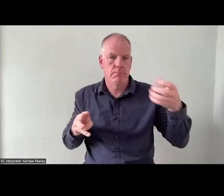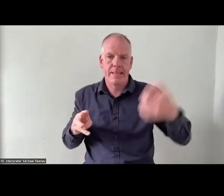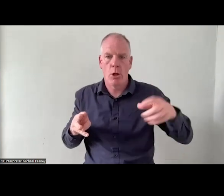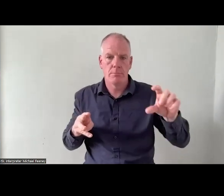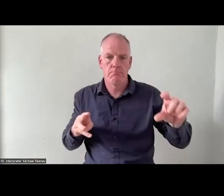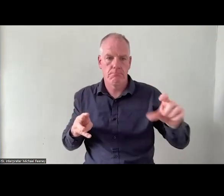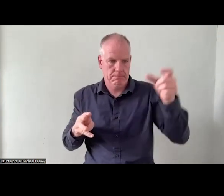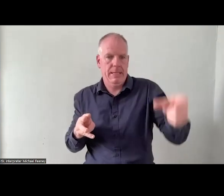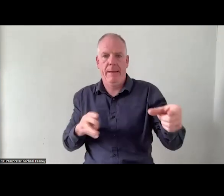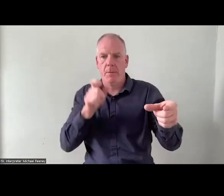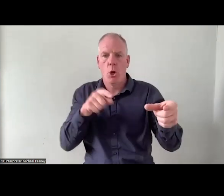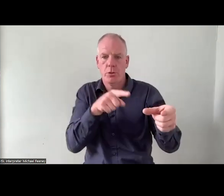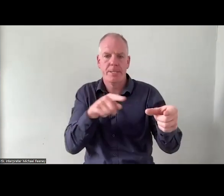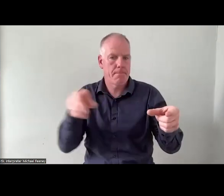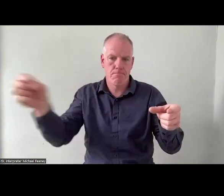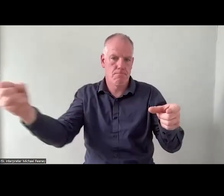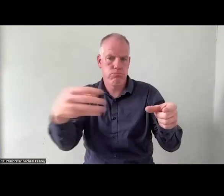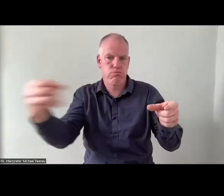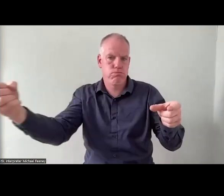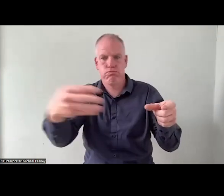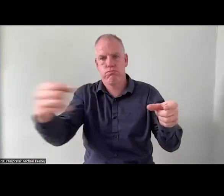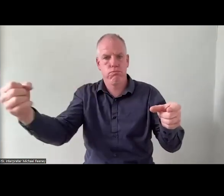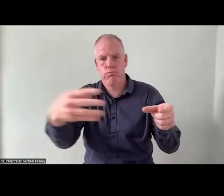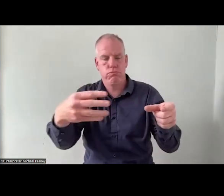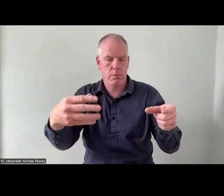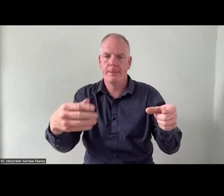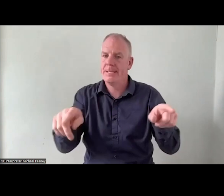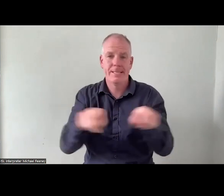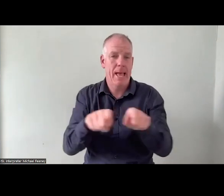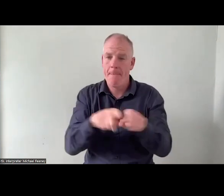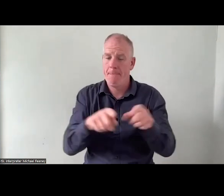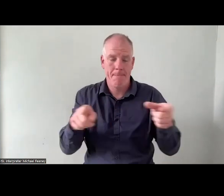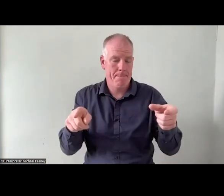in the same way as a tour guide style receiver would be.